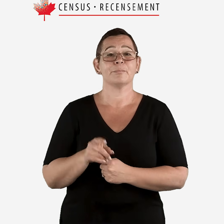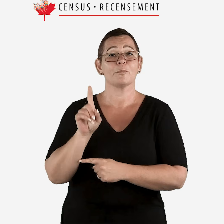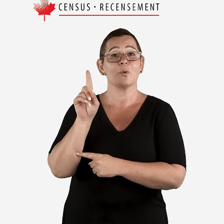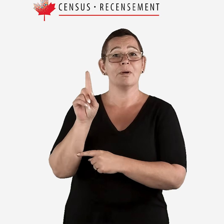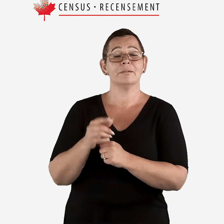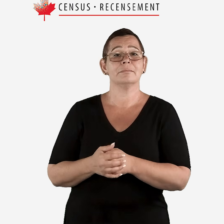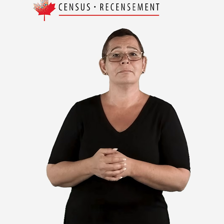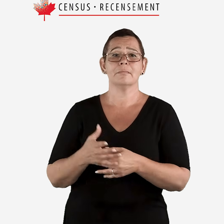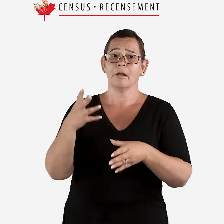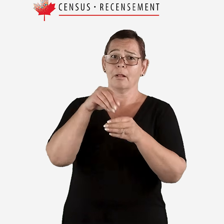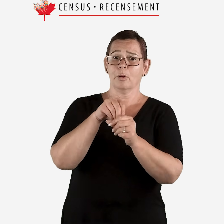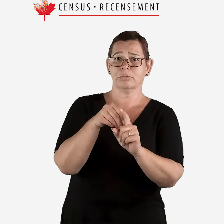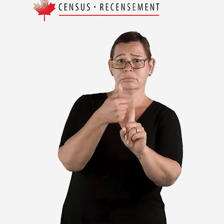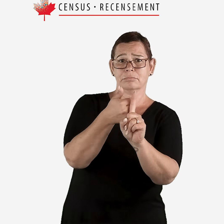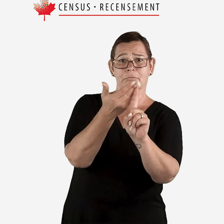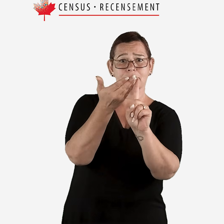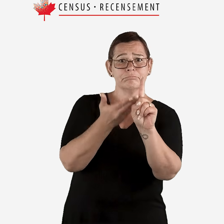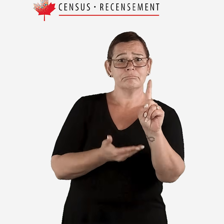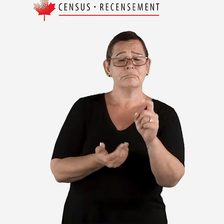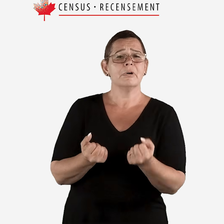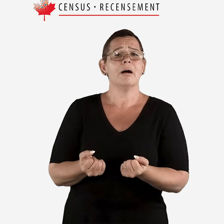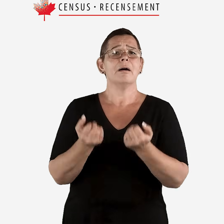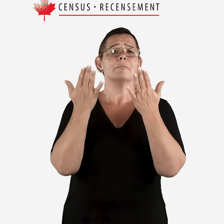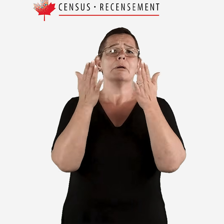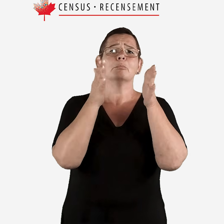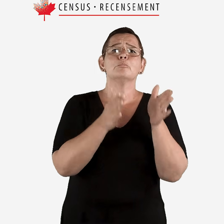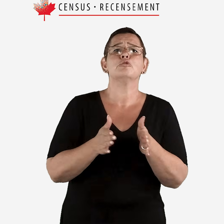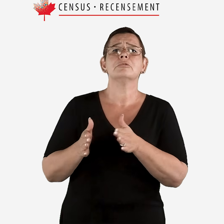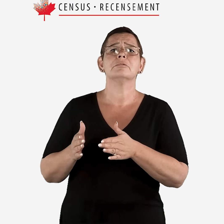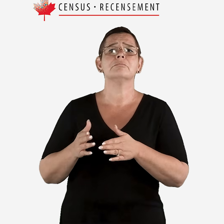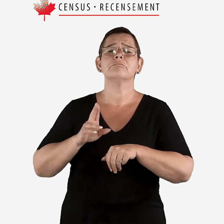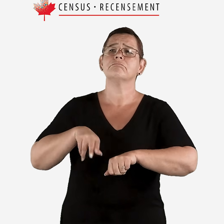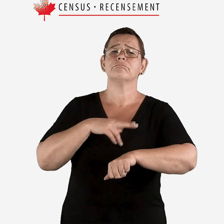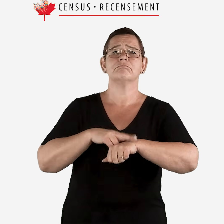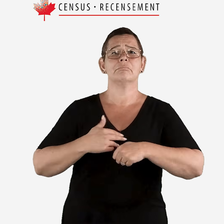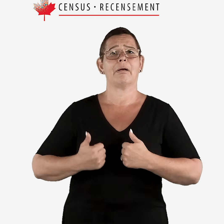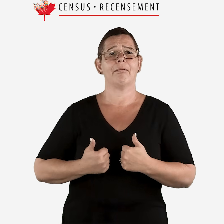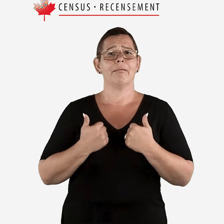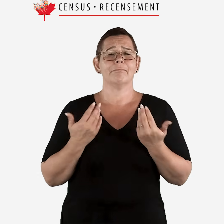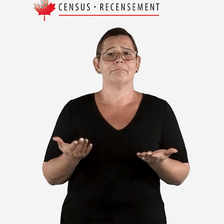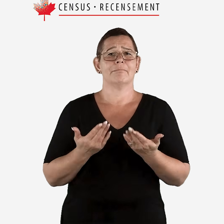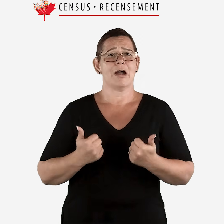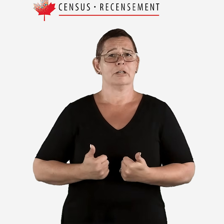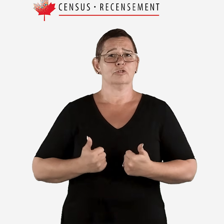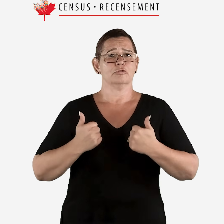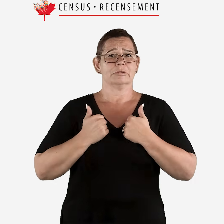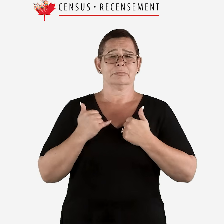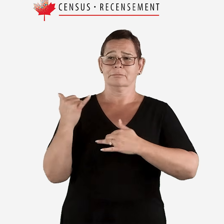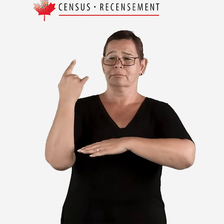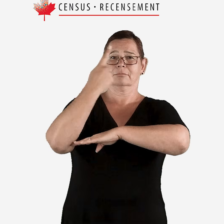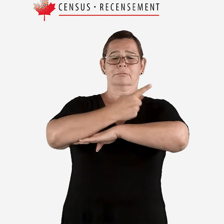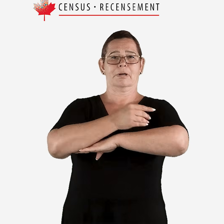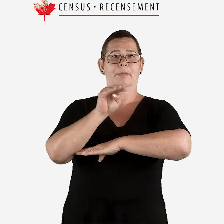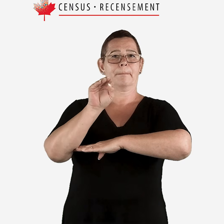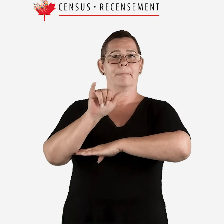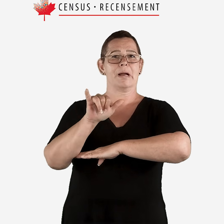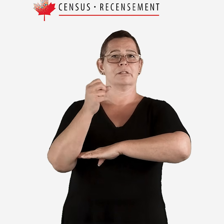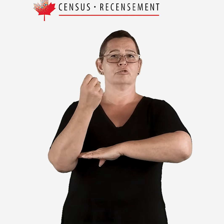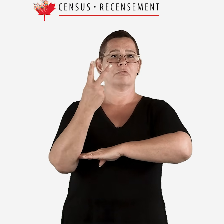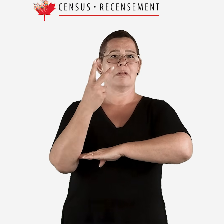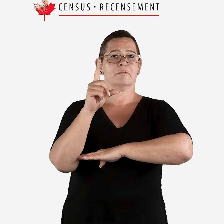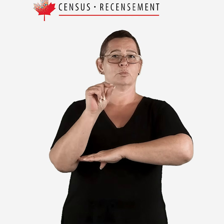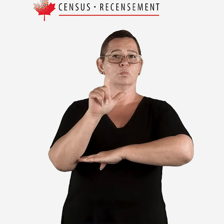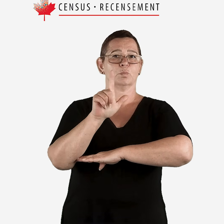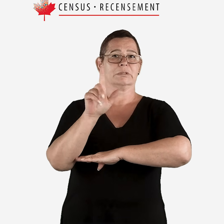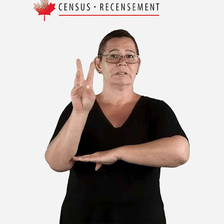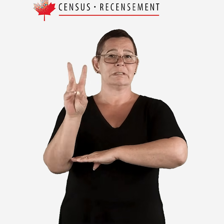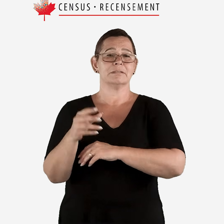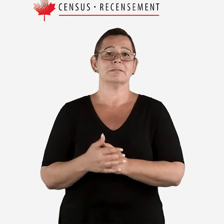1. Including yourself, how many persons usually live at this address on May 12, 2026?